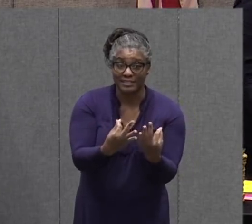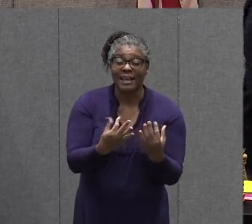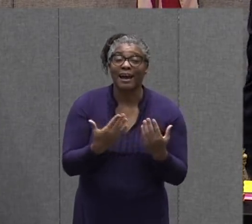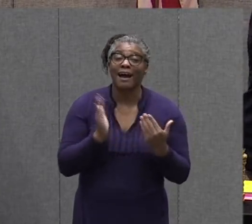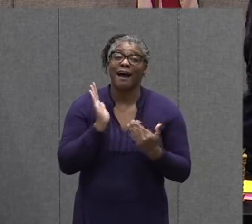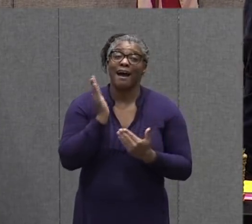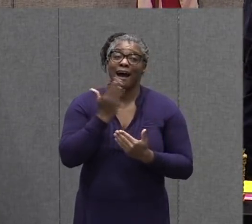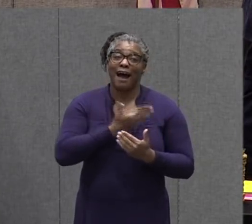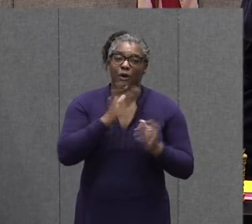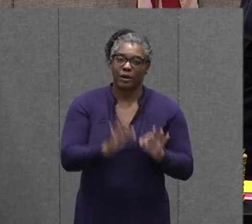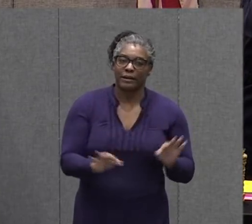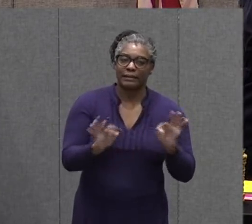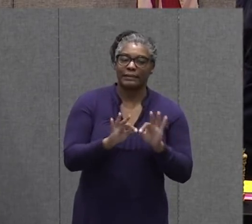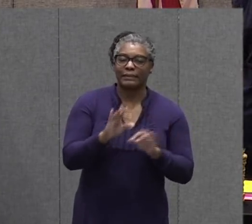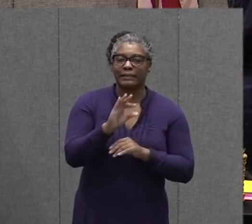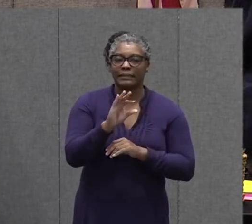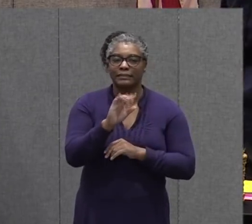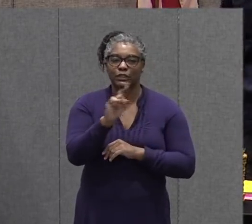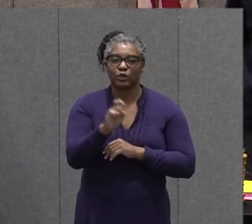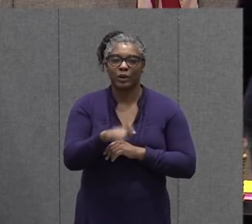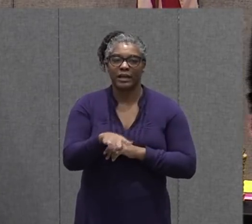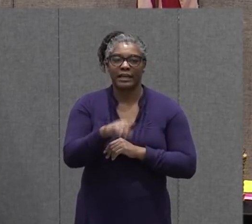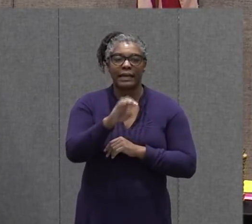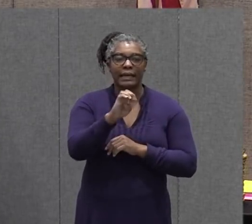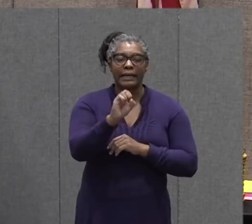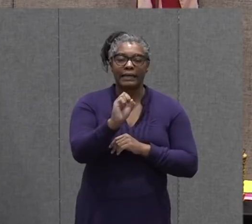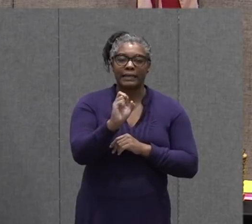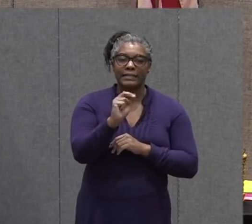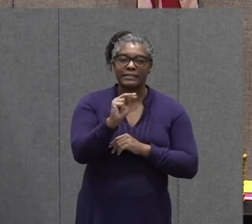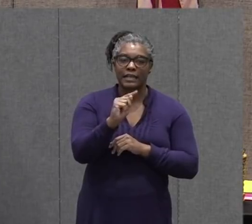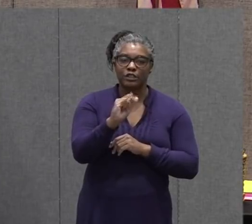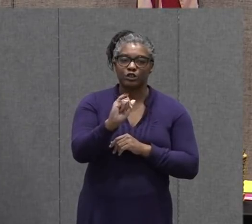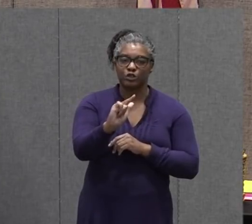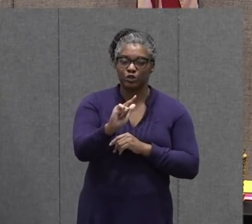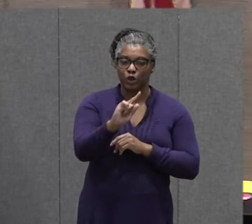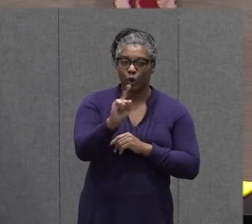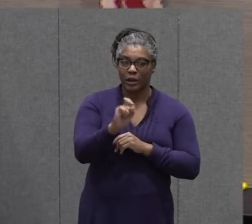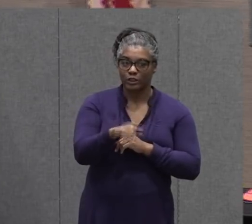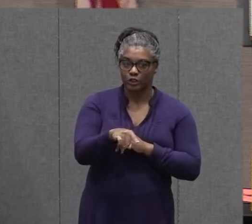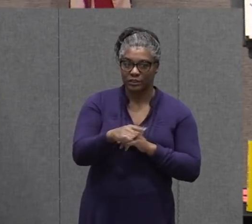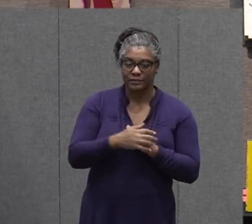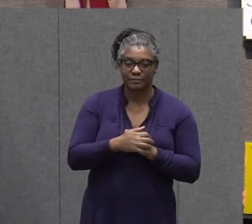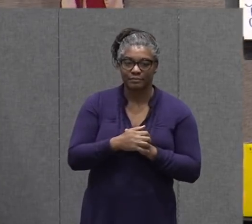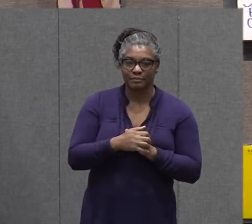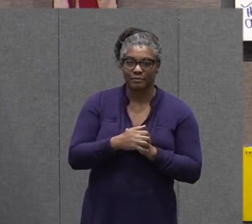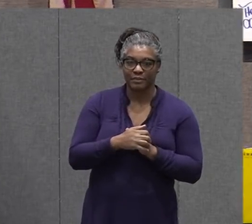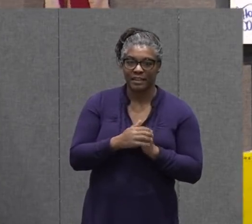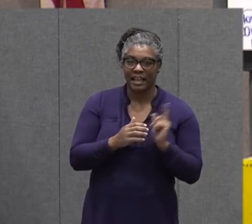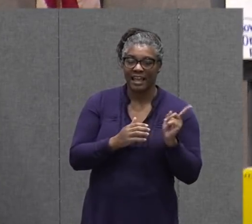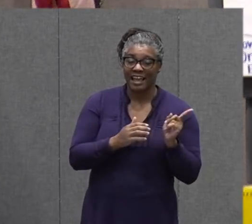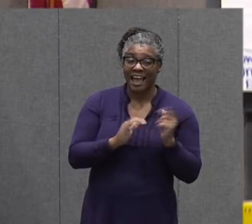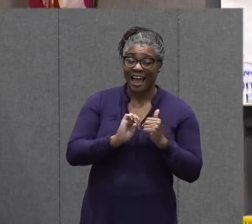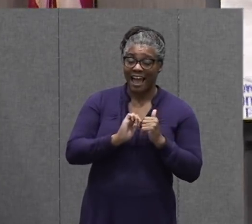[Miss Garcia] So let's look back up here, at our essential question. How can our words literally and figuratively,